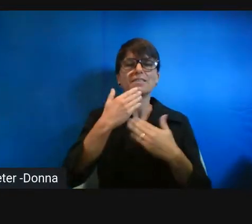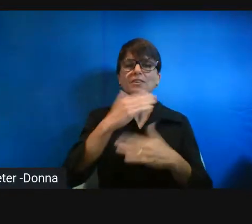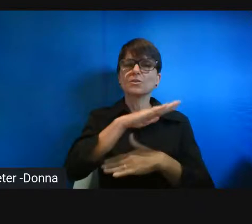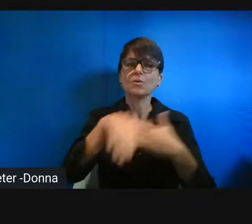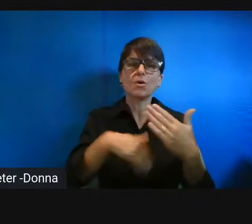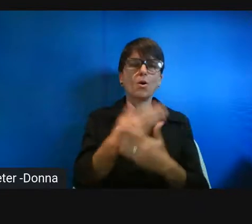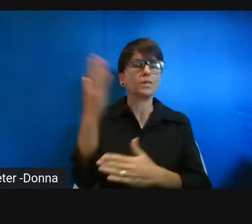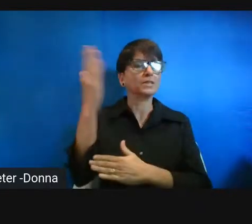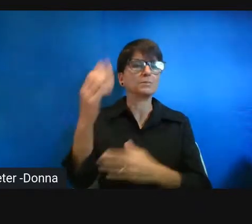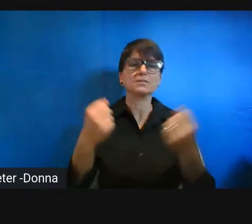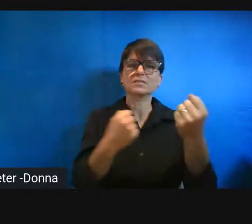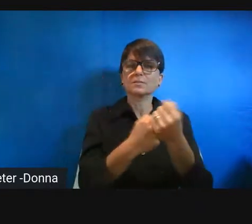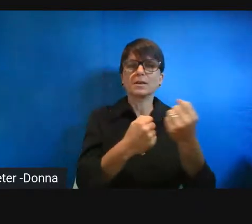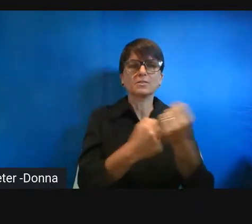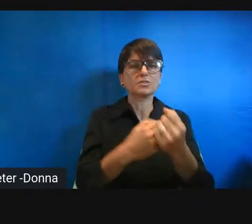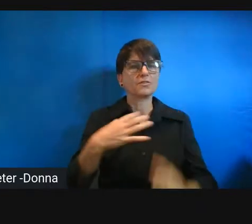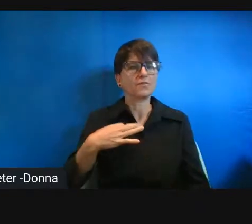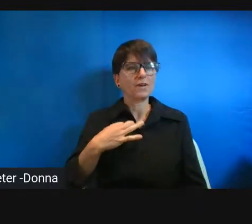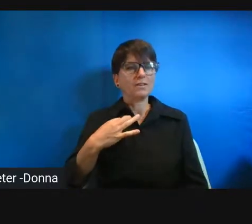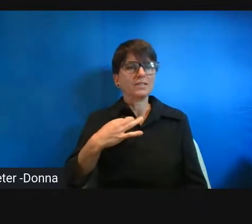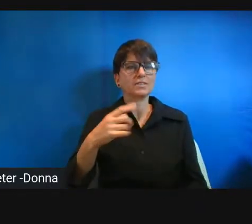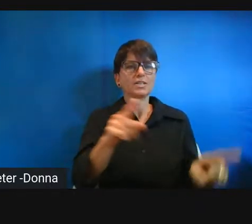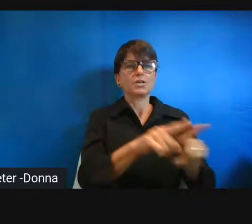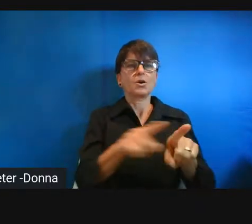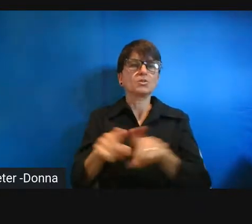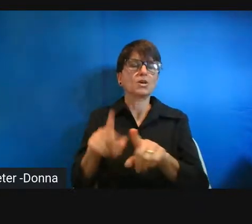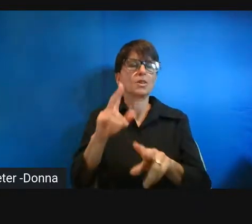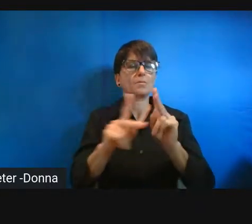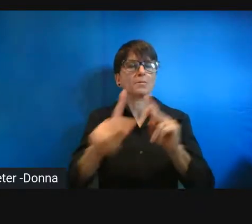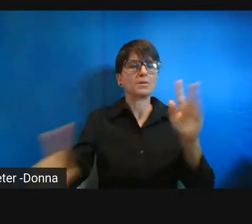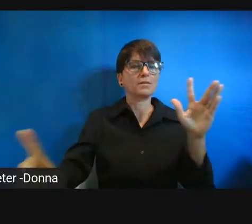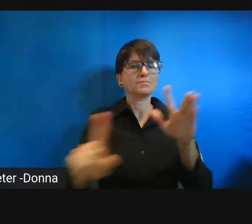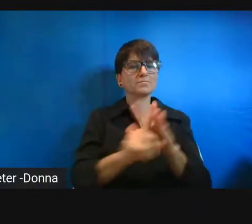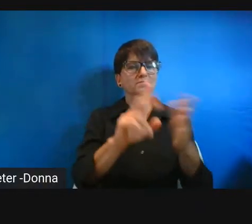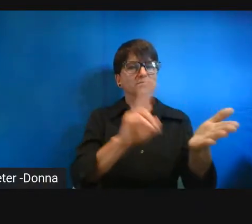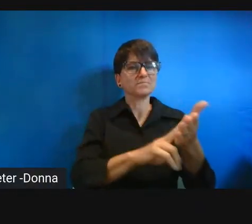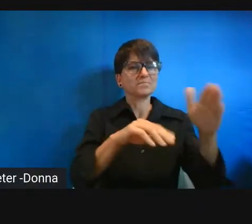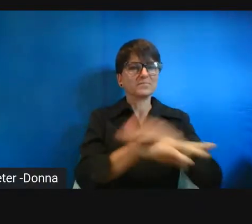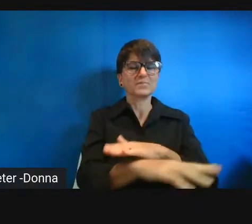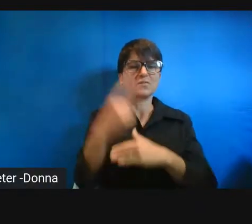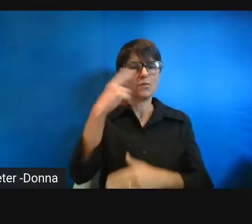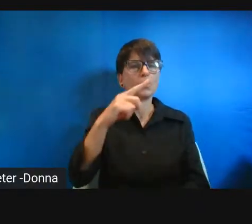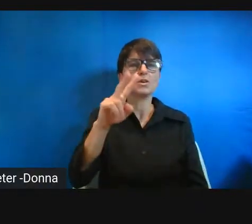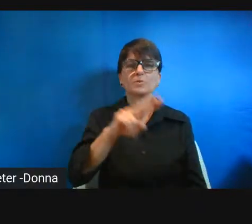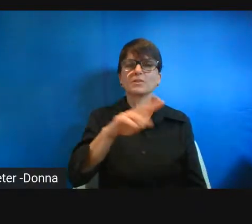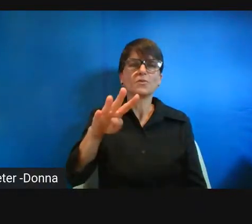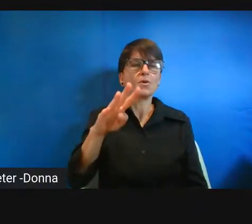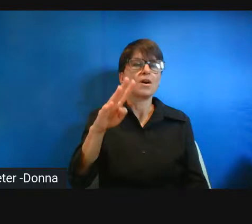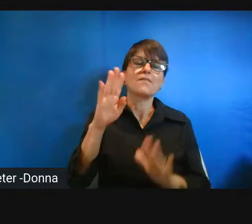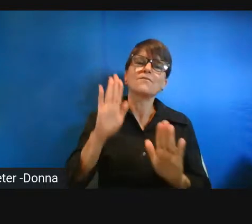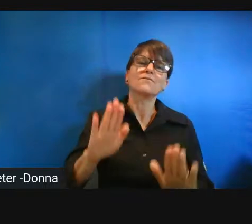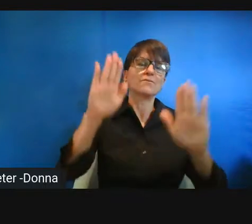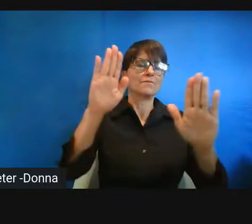≫: Thank you, everyone and we have reached the end of our WordPress Accessibility day and I would think all of our speakers because he sponsors,